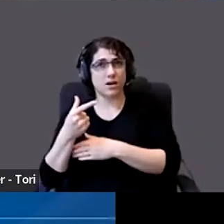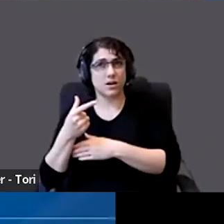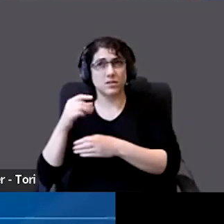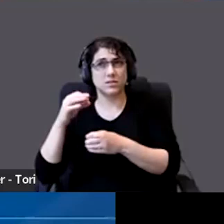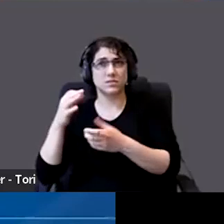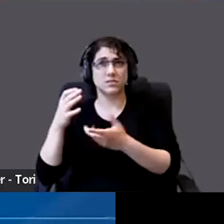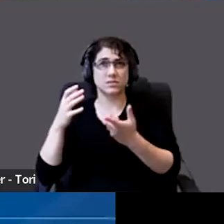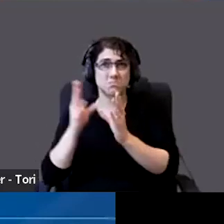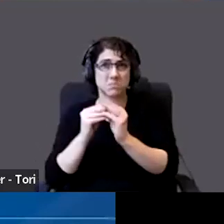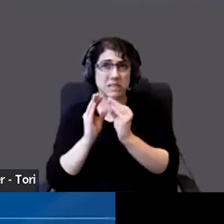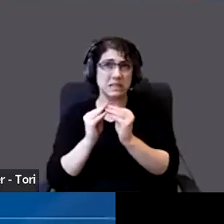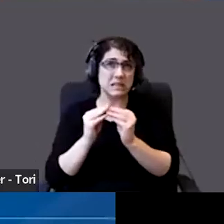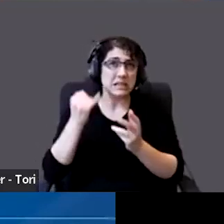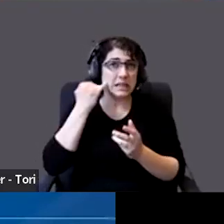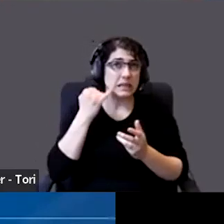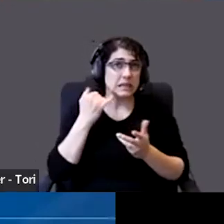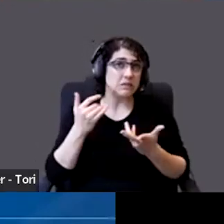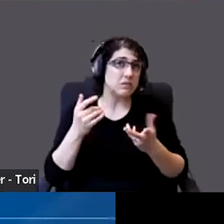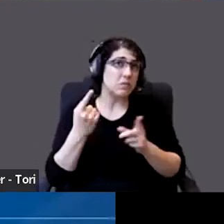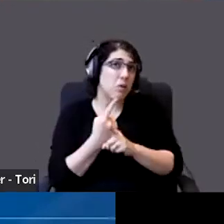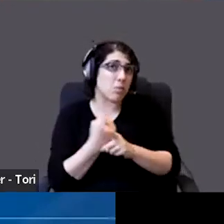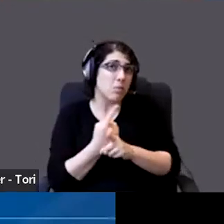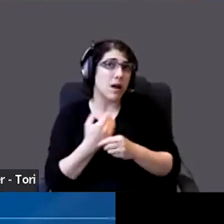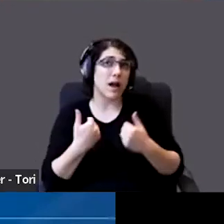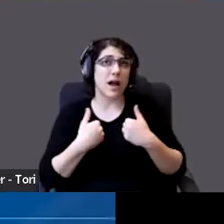for us to have a little more discussion with Jim, and John,